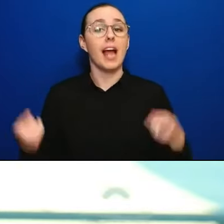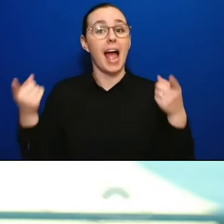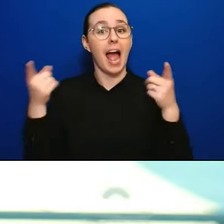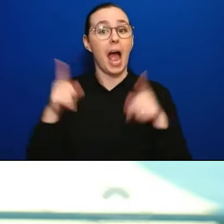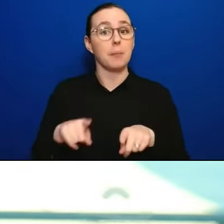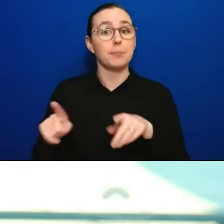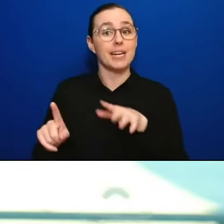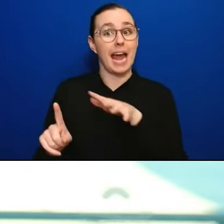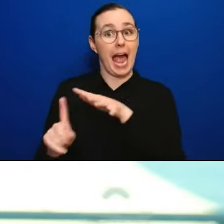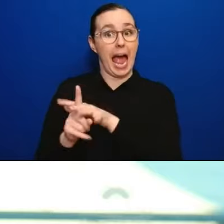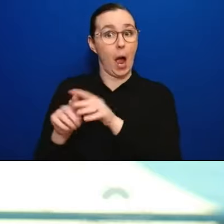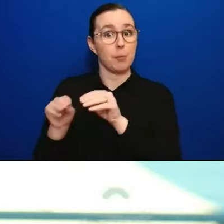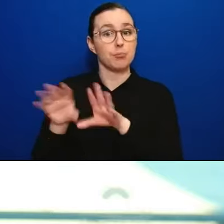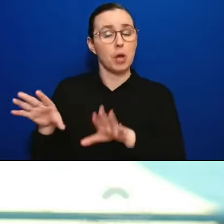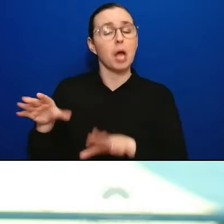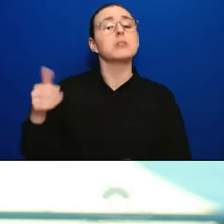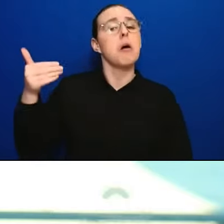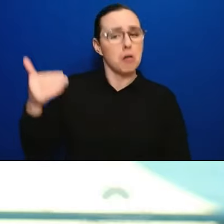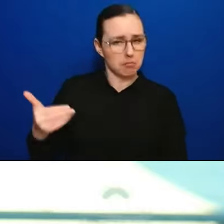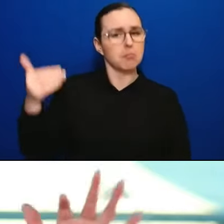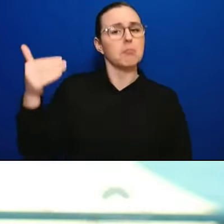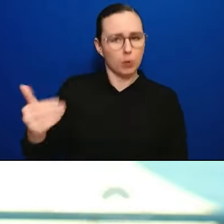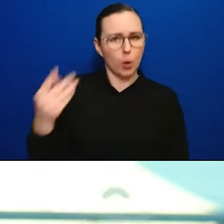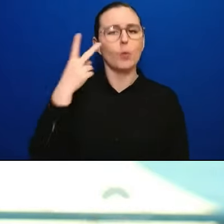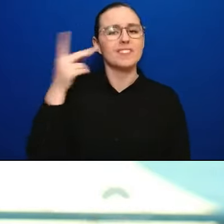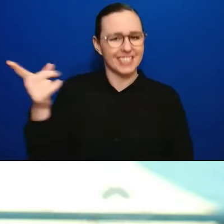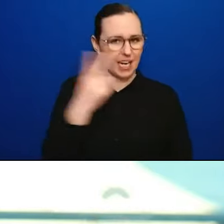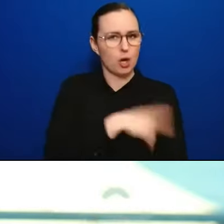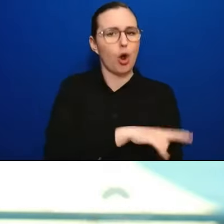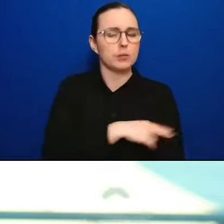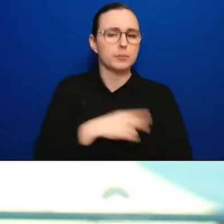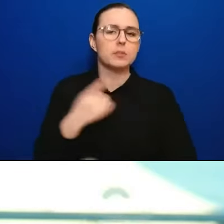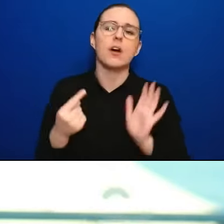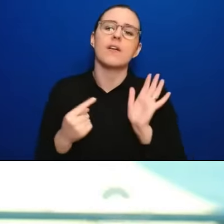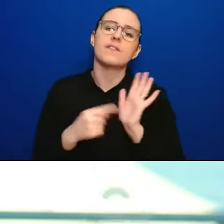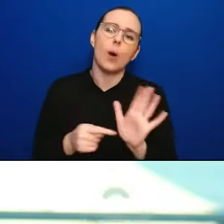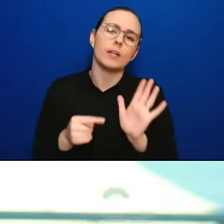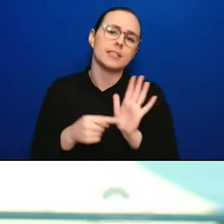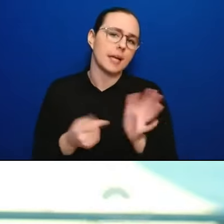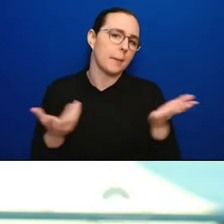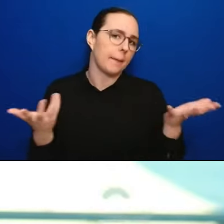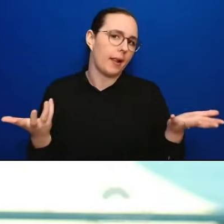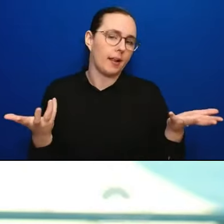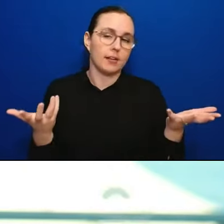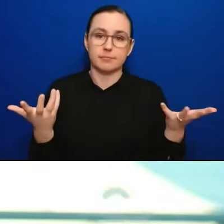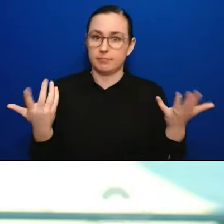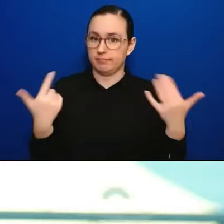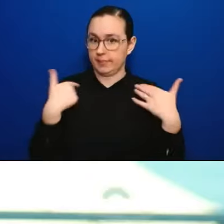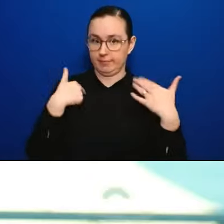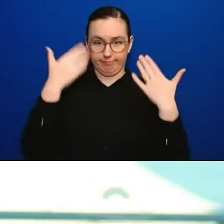Yeah, so we have had a number of acute care outbreaks, as you see in